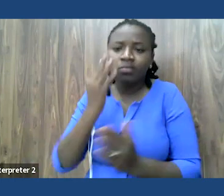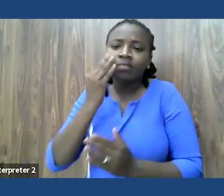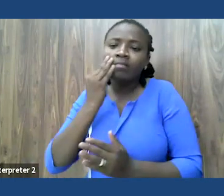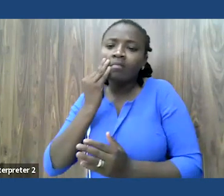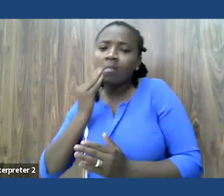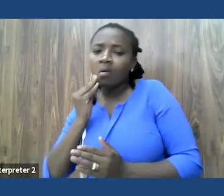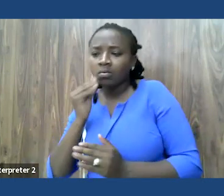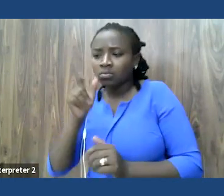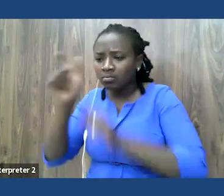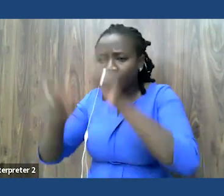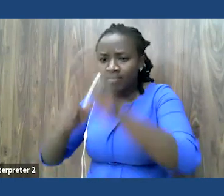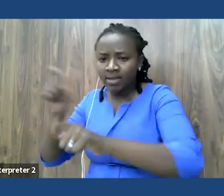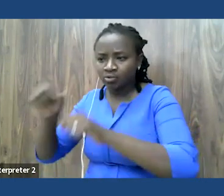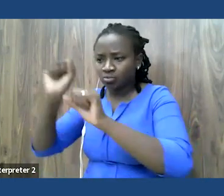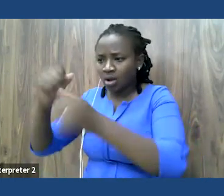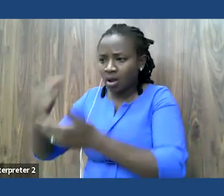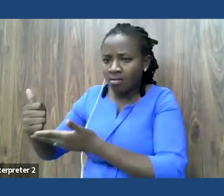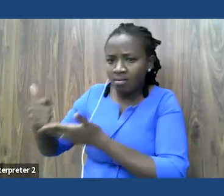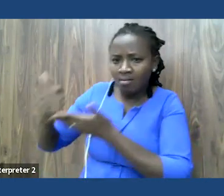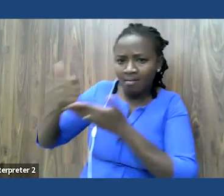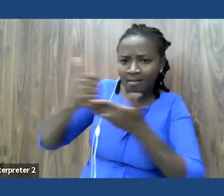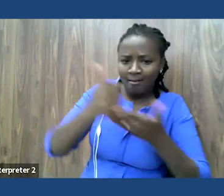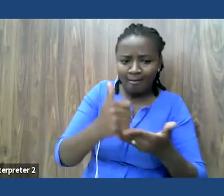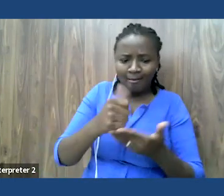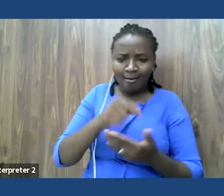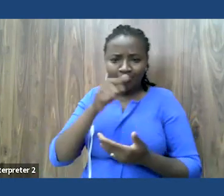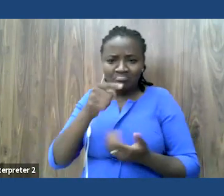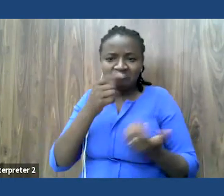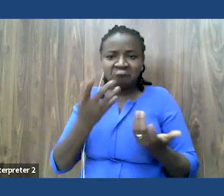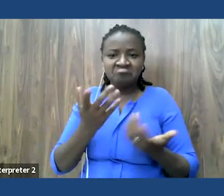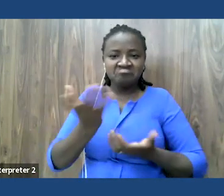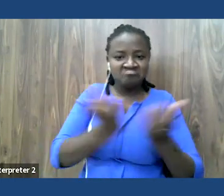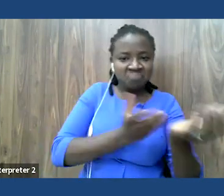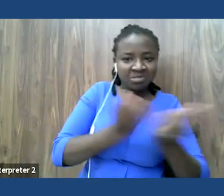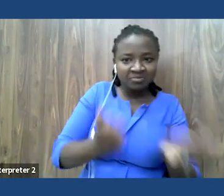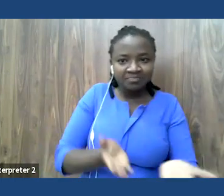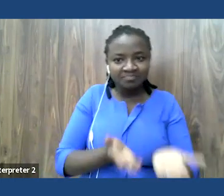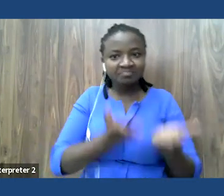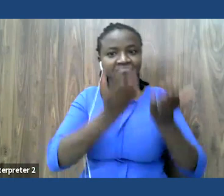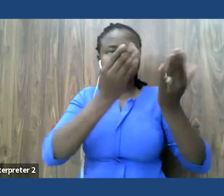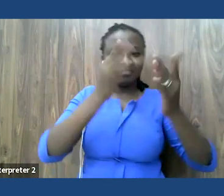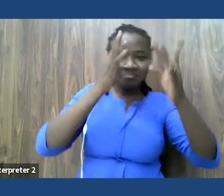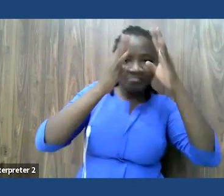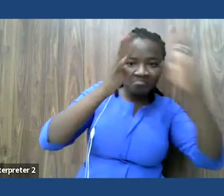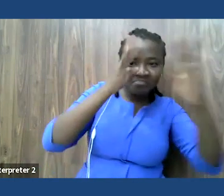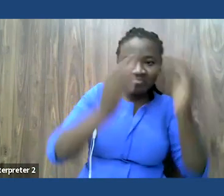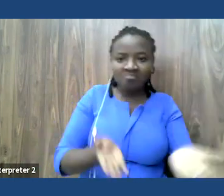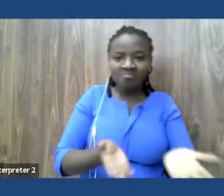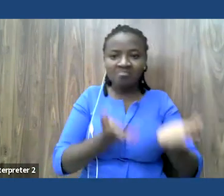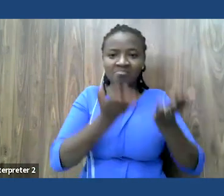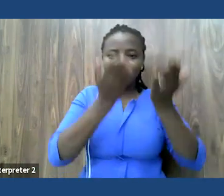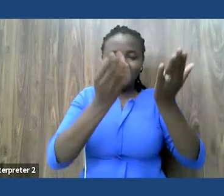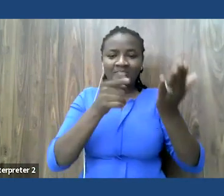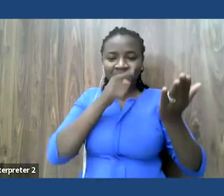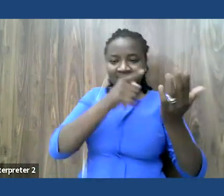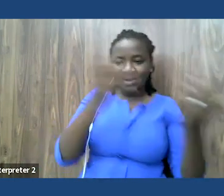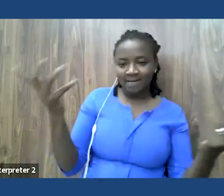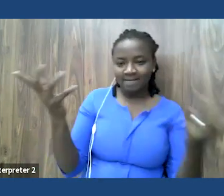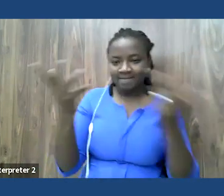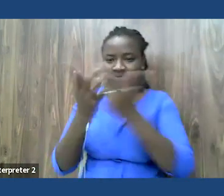to the economy and everything else so more of the innovation is intentional in design?